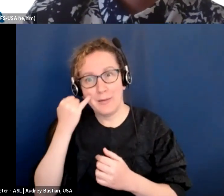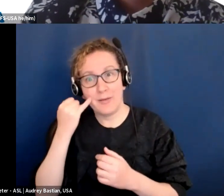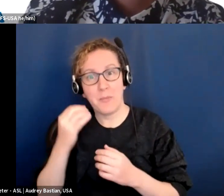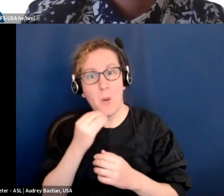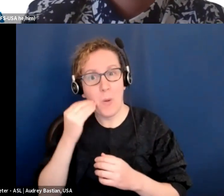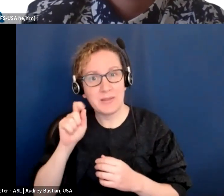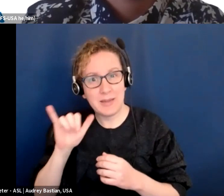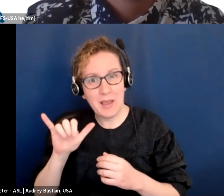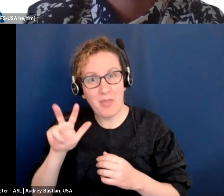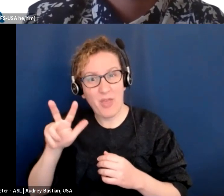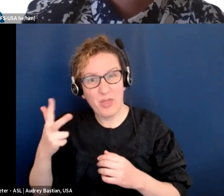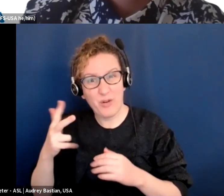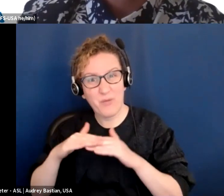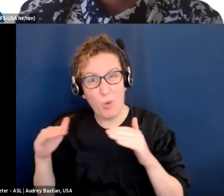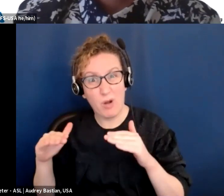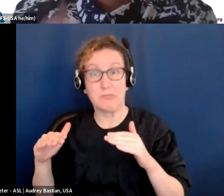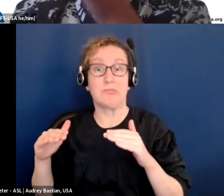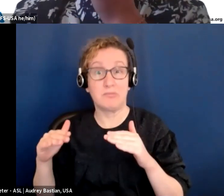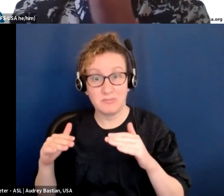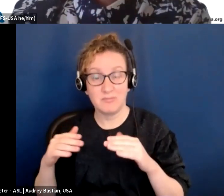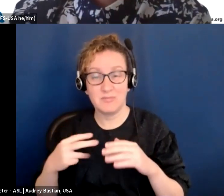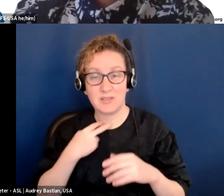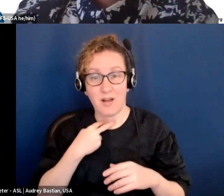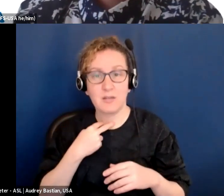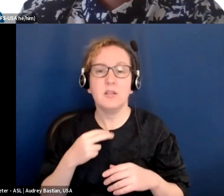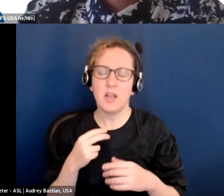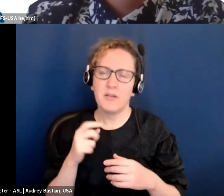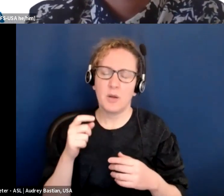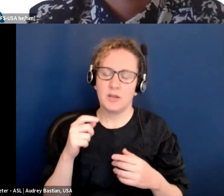While we are on the topic of disclosure, I want to echo what Brittany said about if you